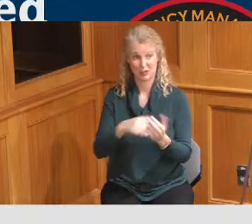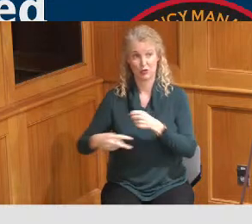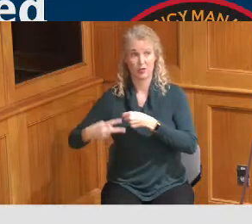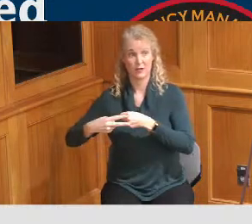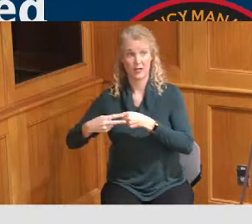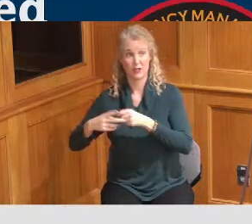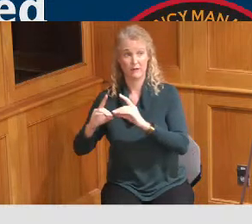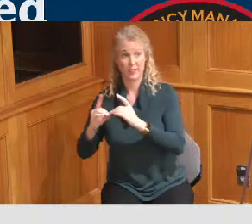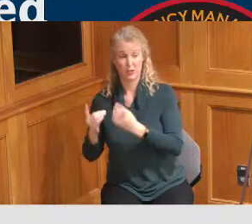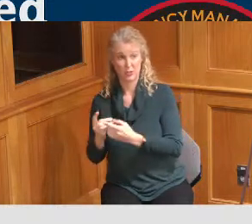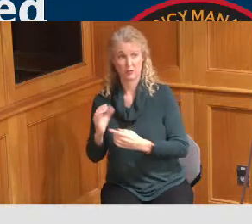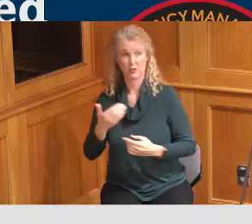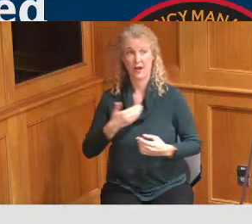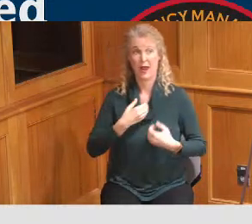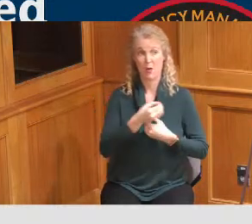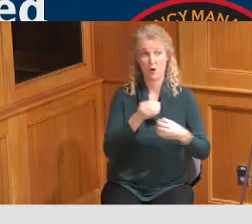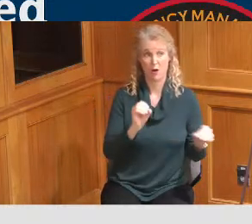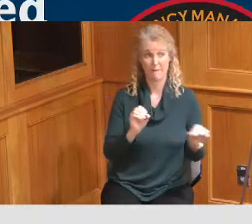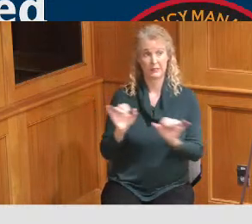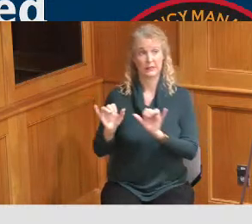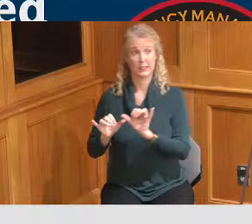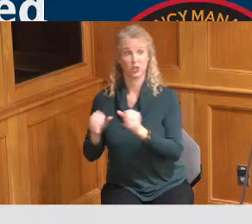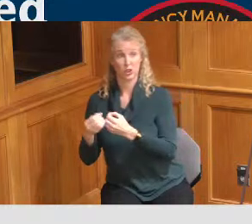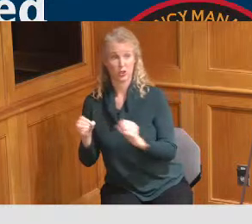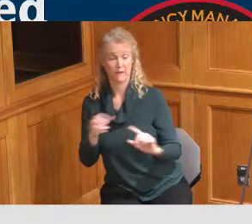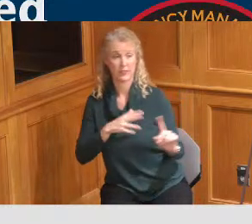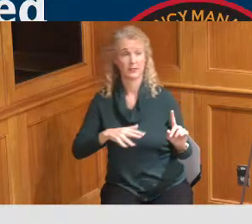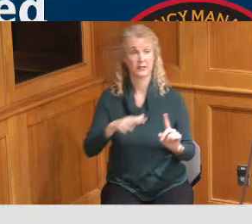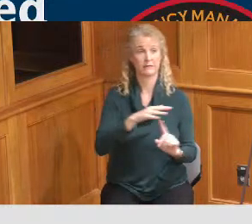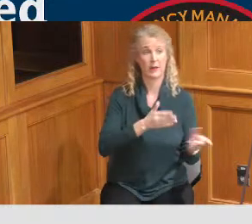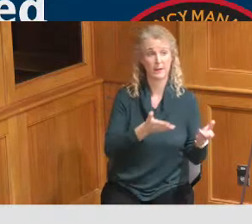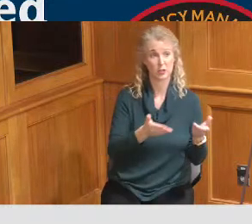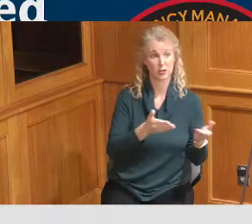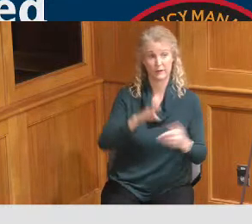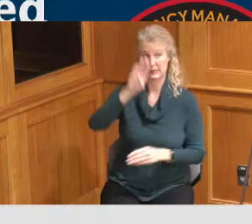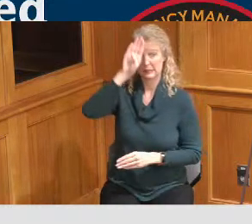Engineers office Environmental Services the fire chiefs Association so there's a group of